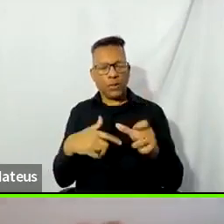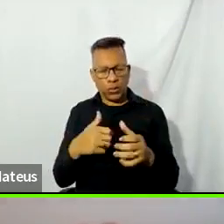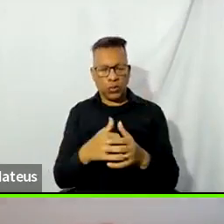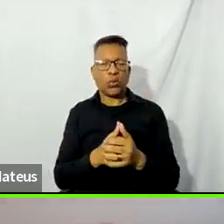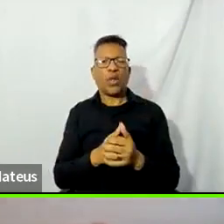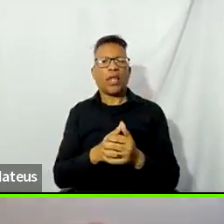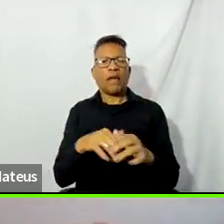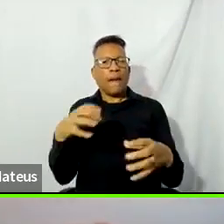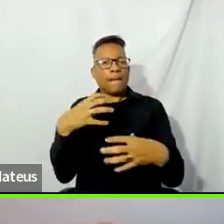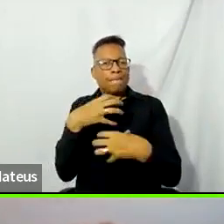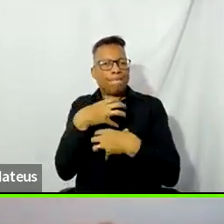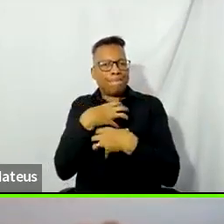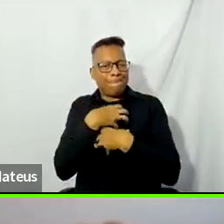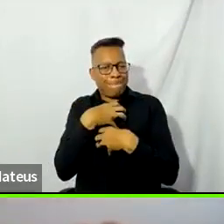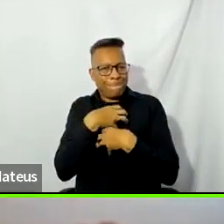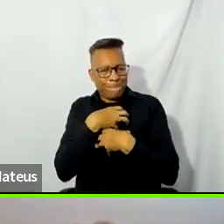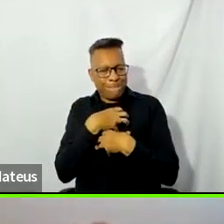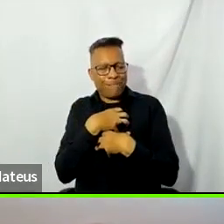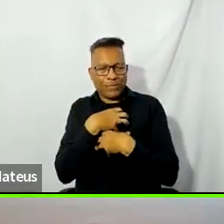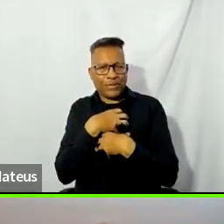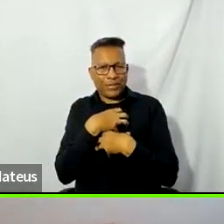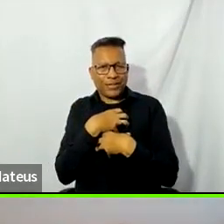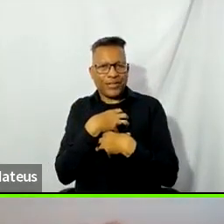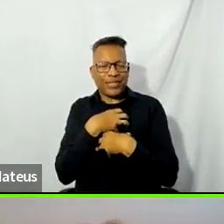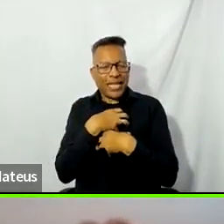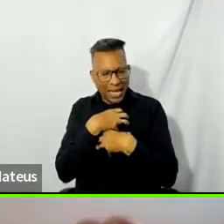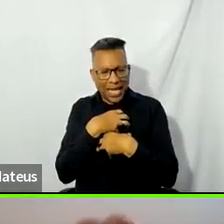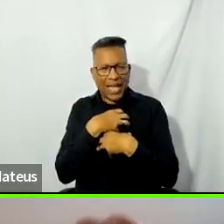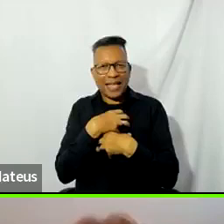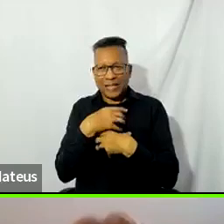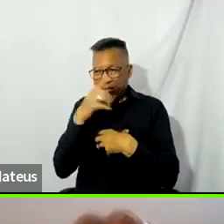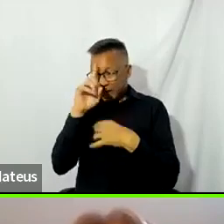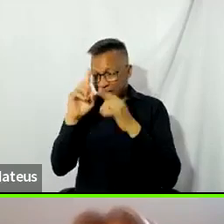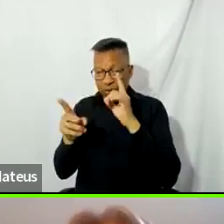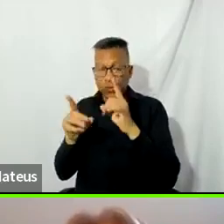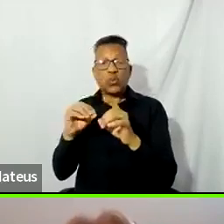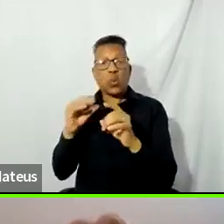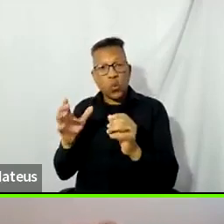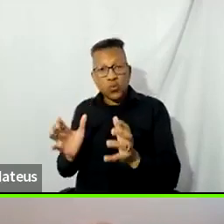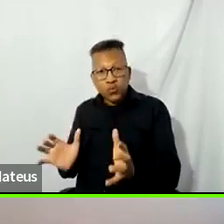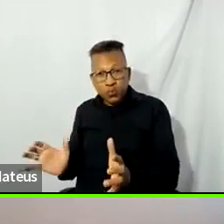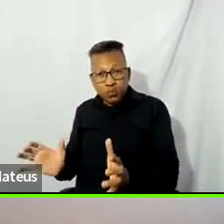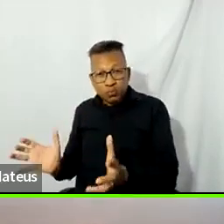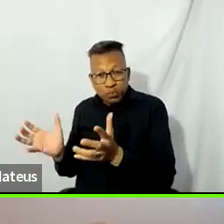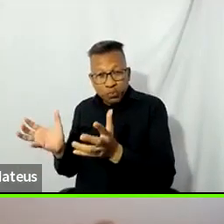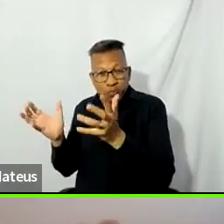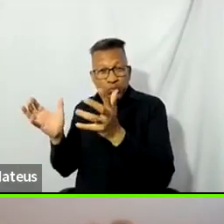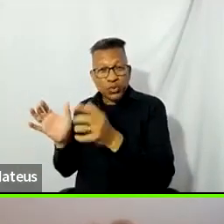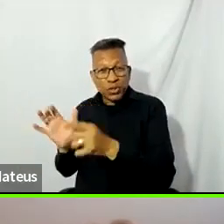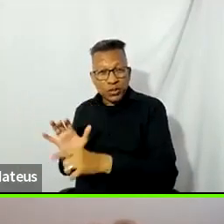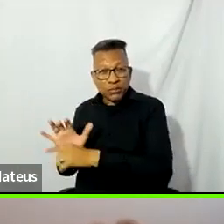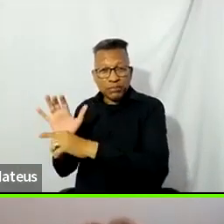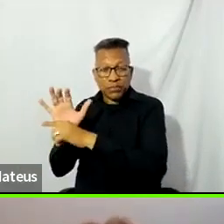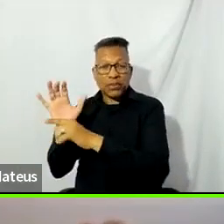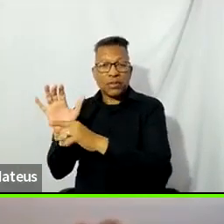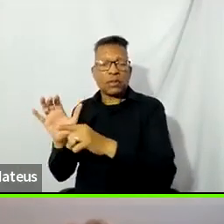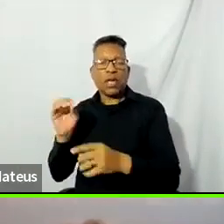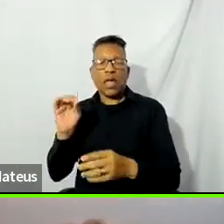that that beings whose behavior was controlled by y stimuli stimuli developed into stimuli developed into creatures who could create create whatever